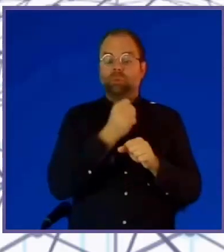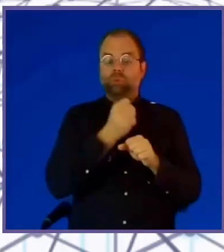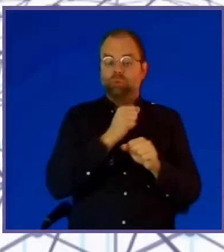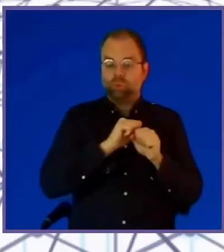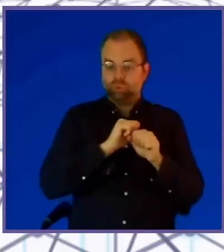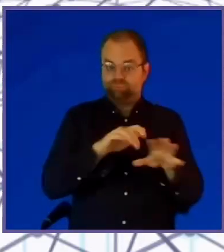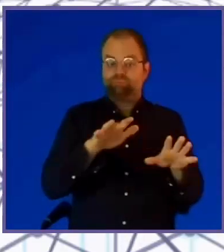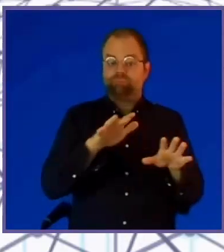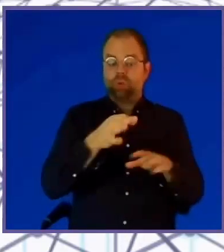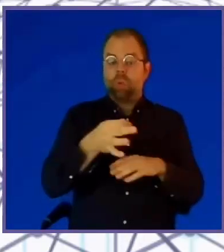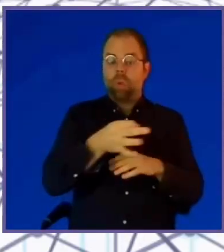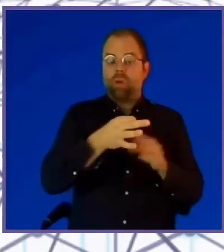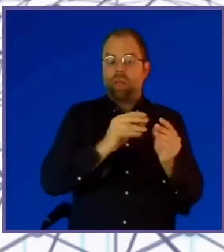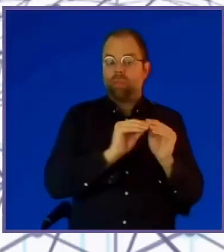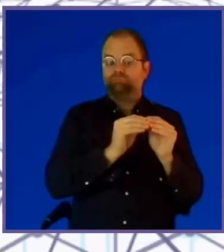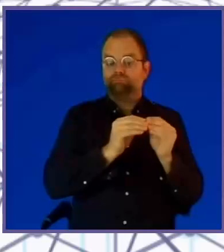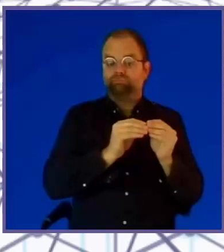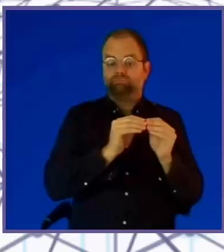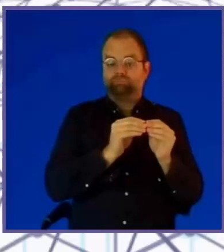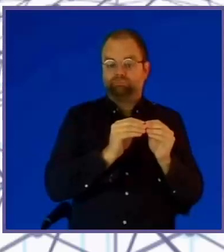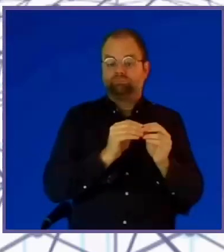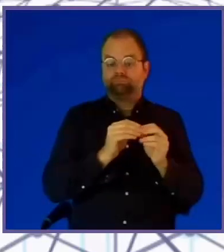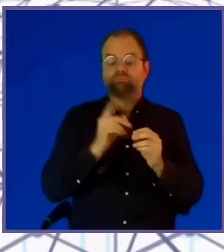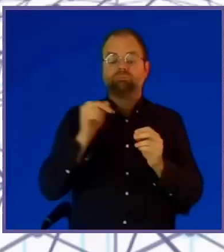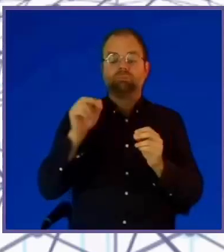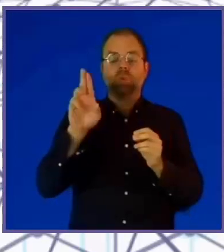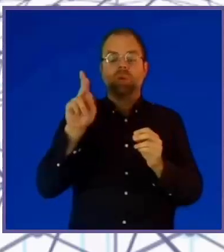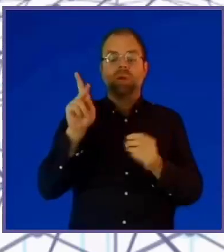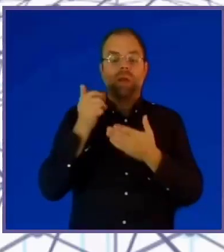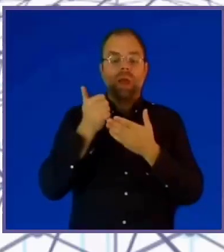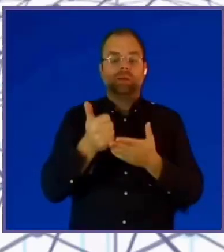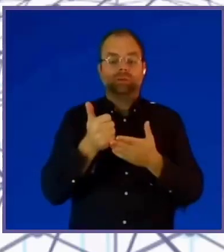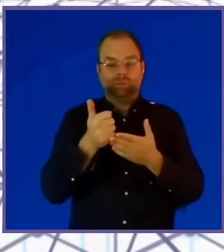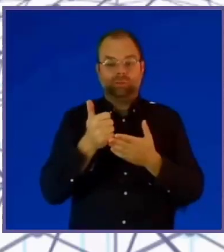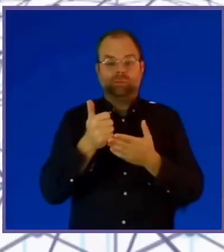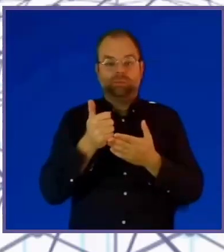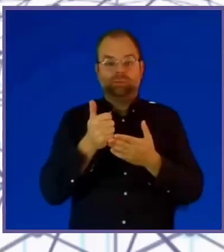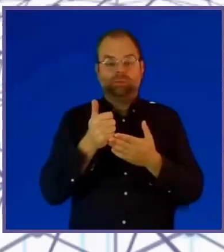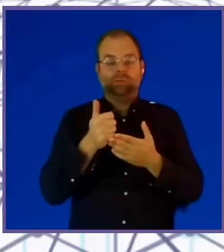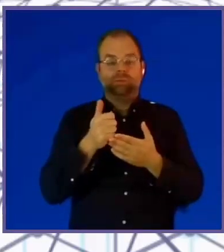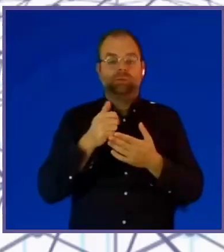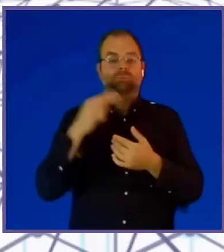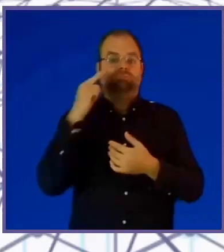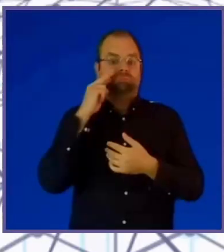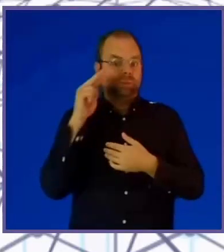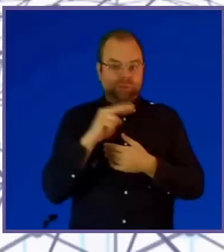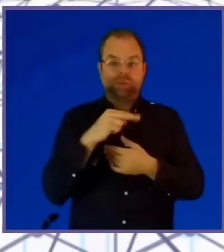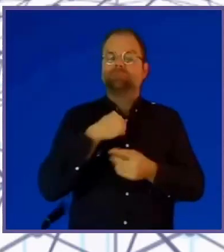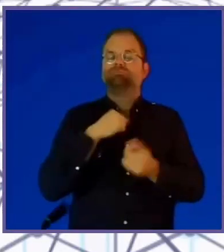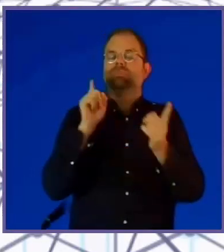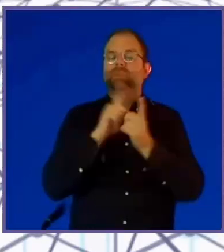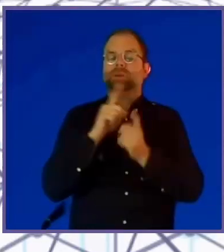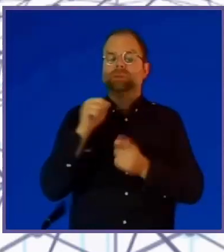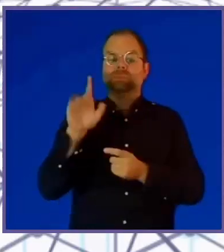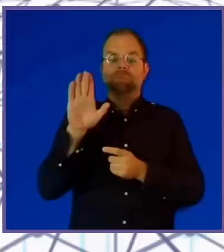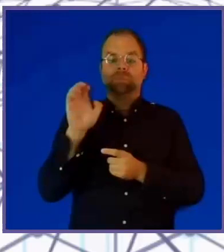like injection moulding, we made several different items like PPEs, goggles, nasopharyngeals,